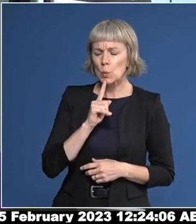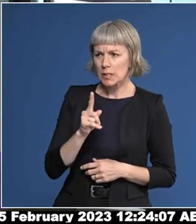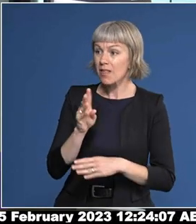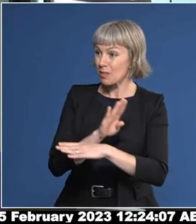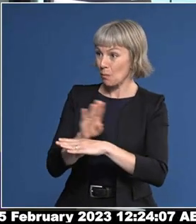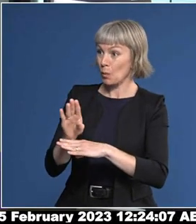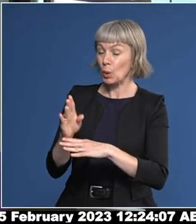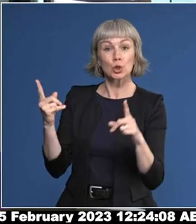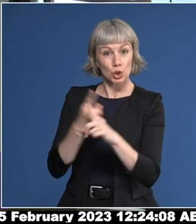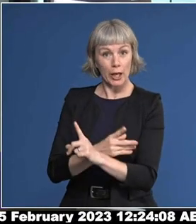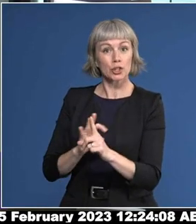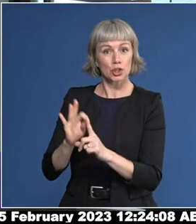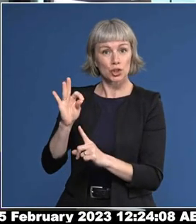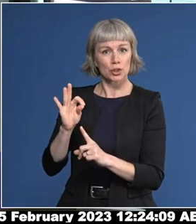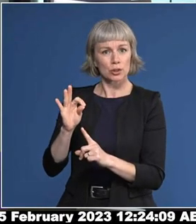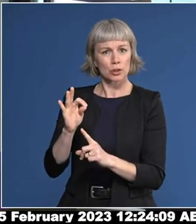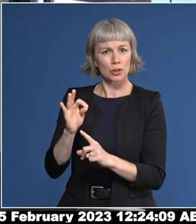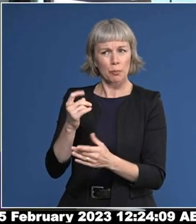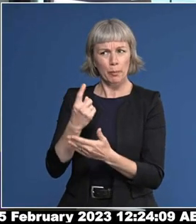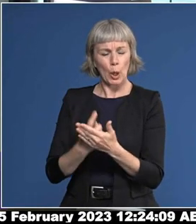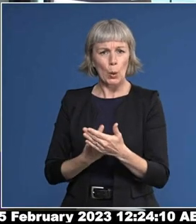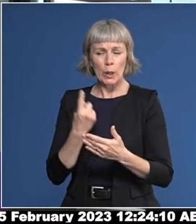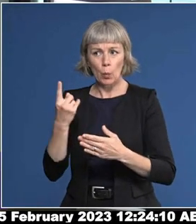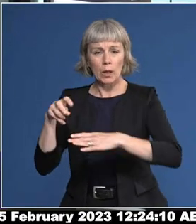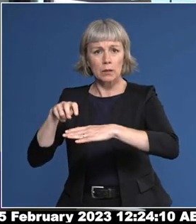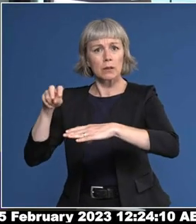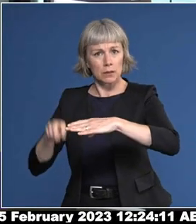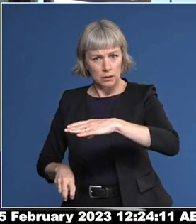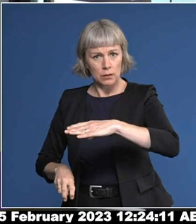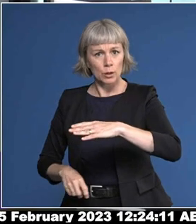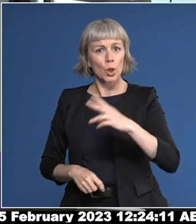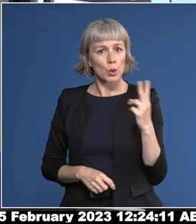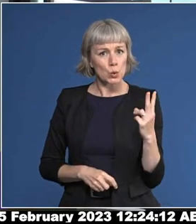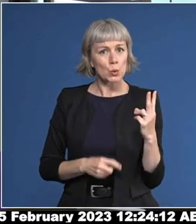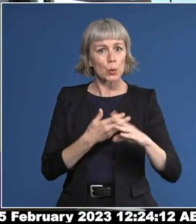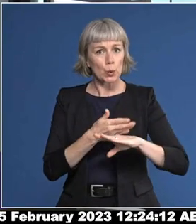long-serving member has resigned, how has the board manifested its acceptance of the